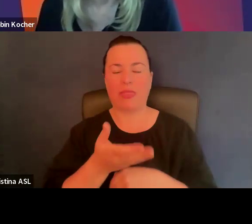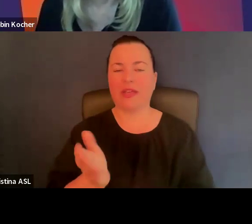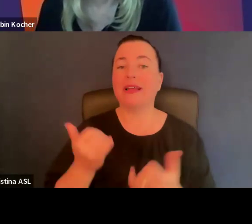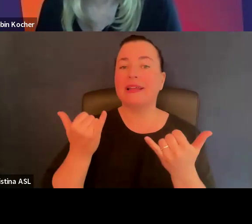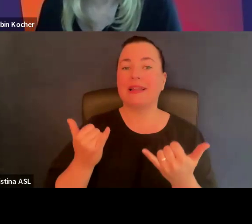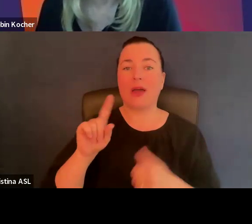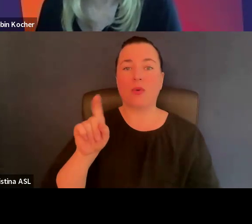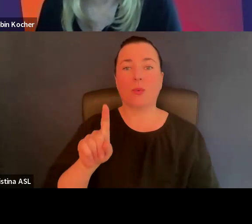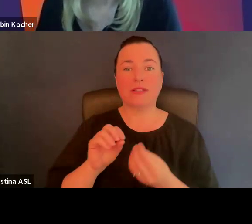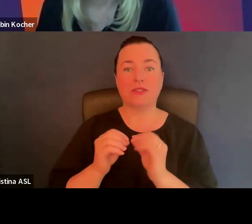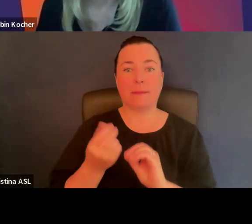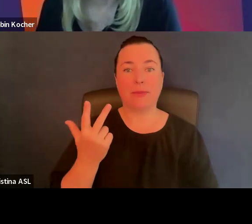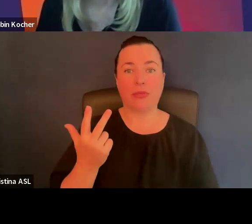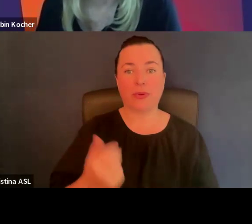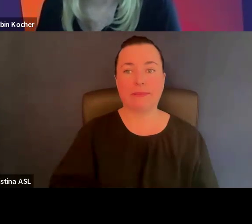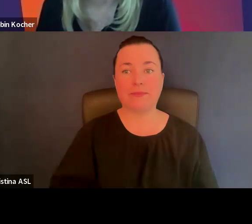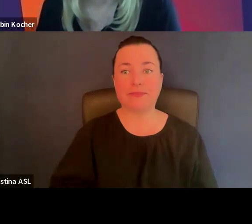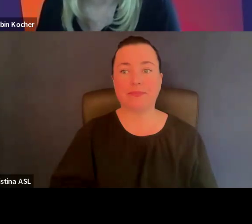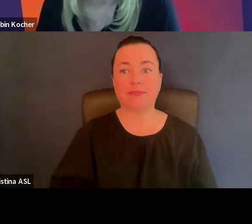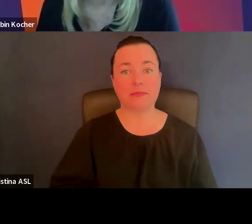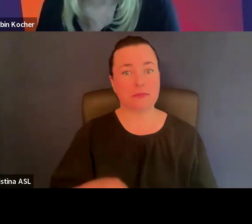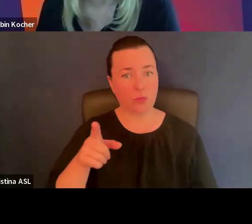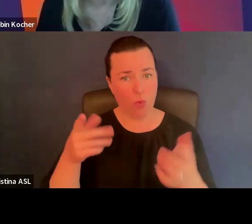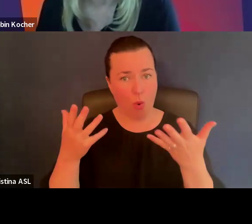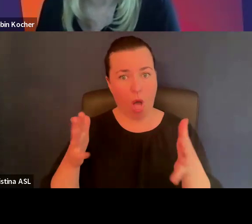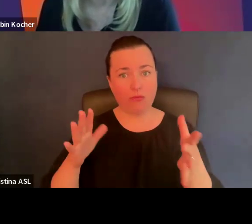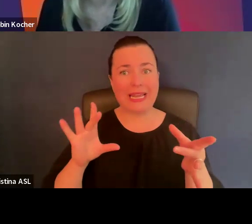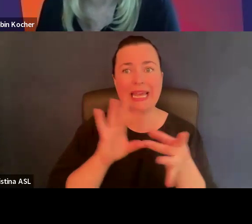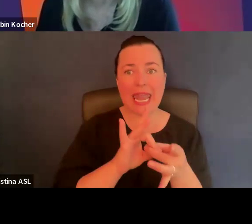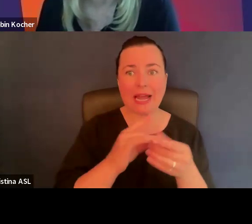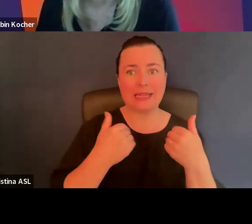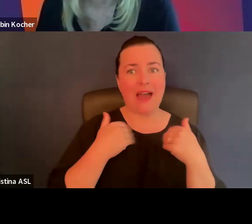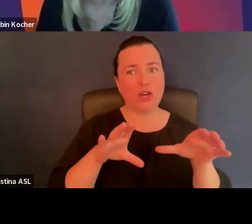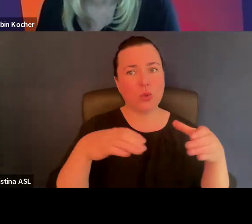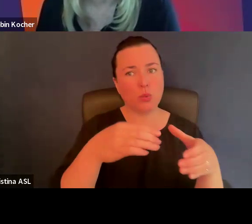And the question is, are you connected to a self-advocacy group or other resource?